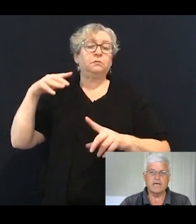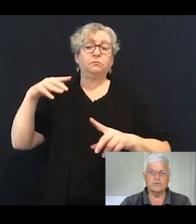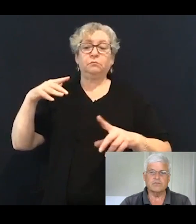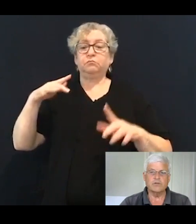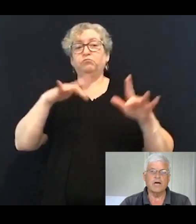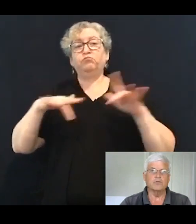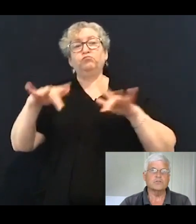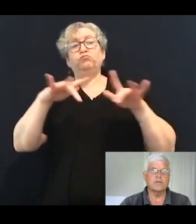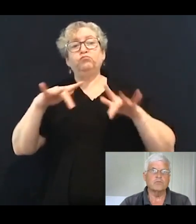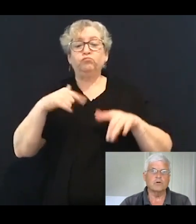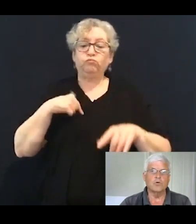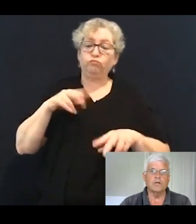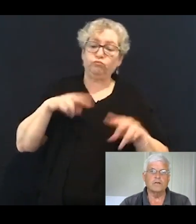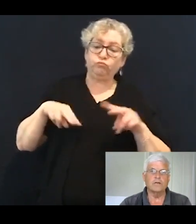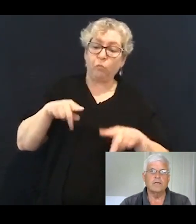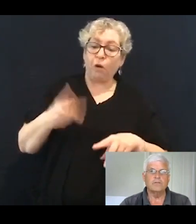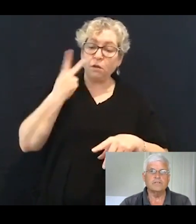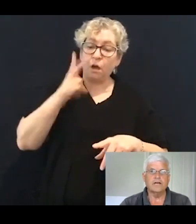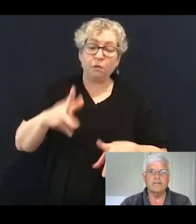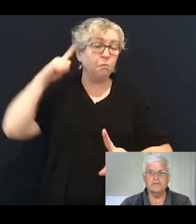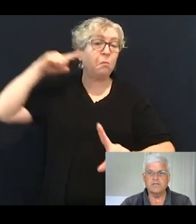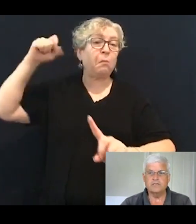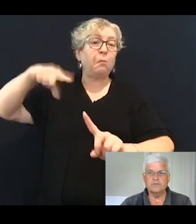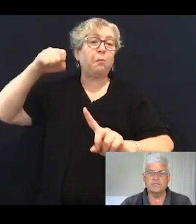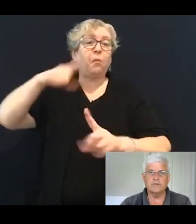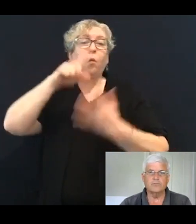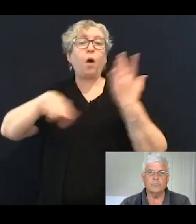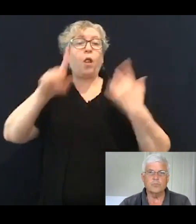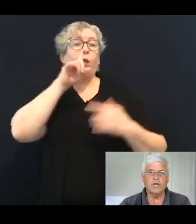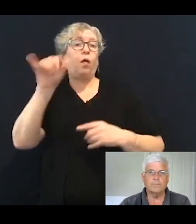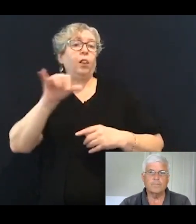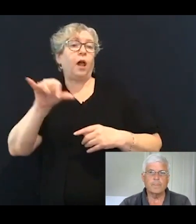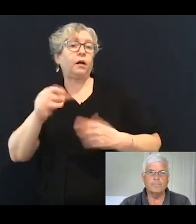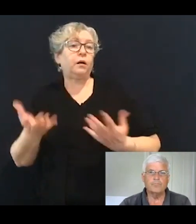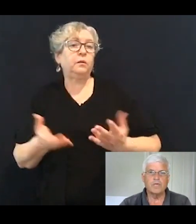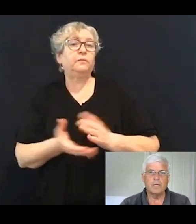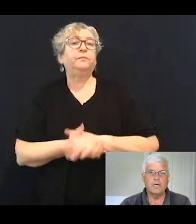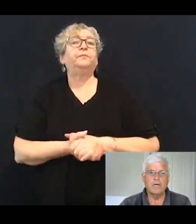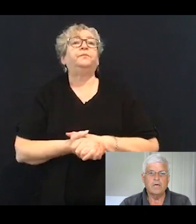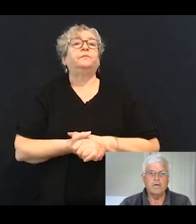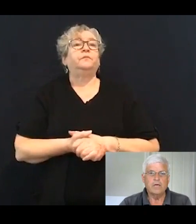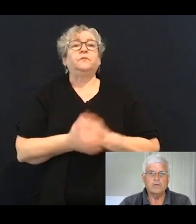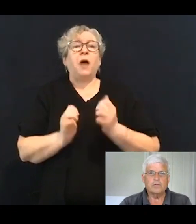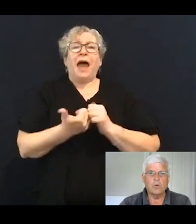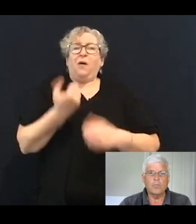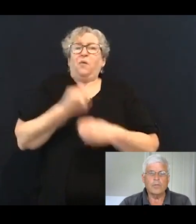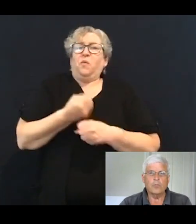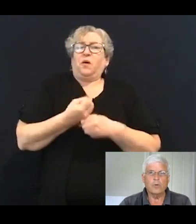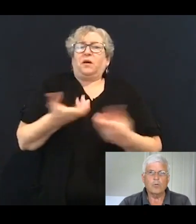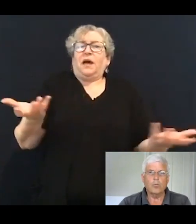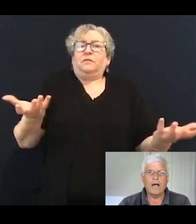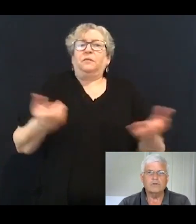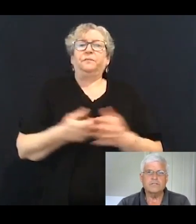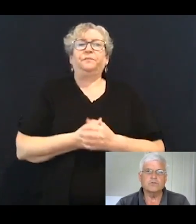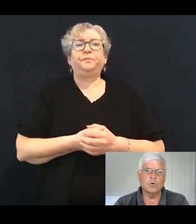and recording the tiny signals that come from the brain. So how does this work?